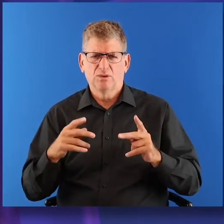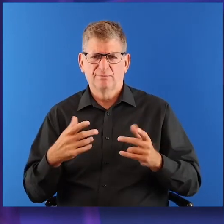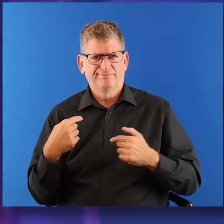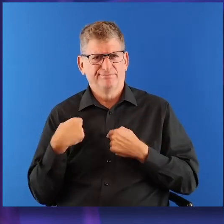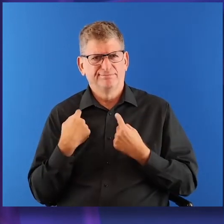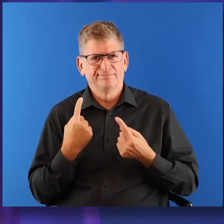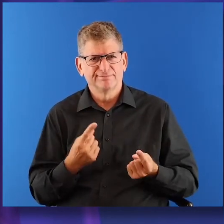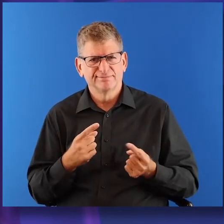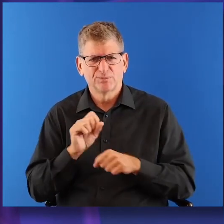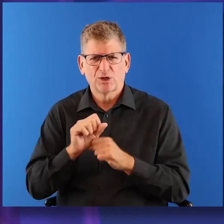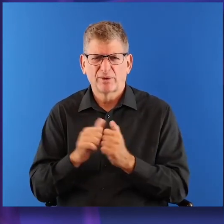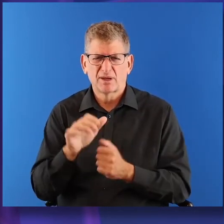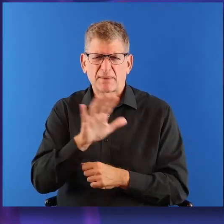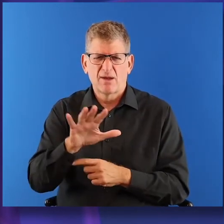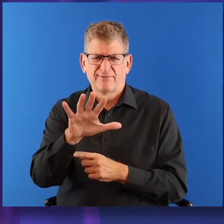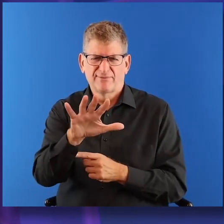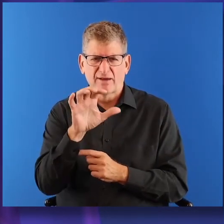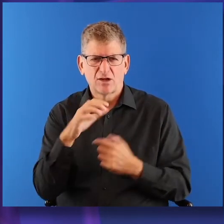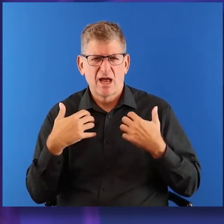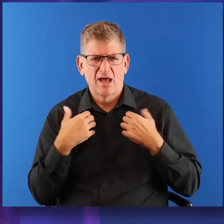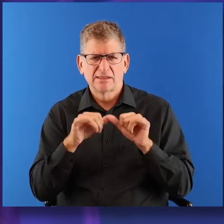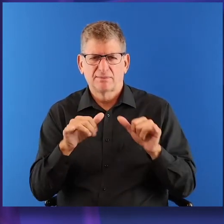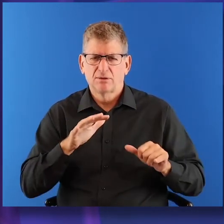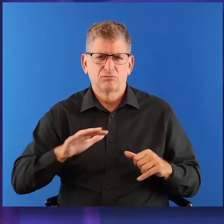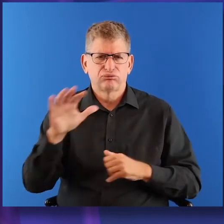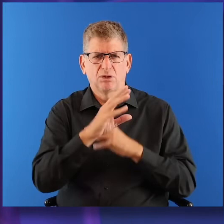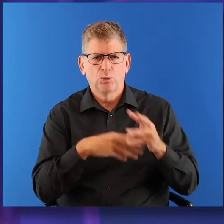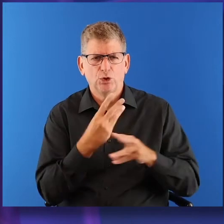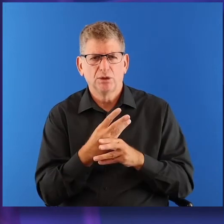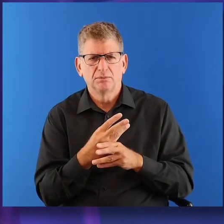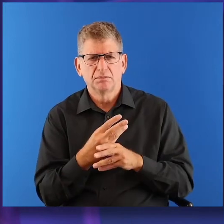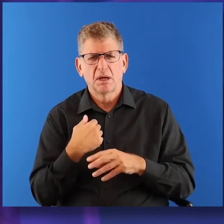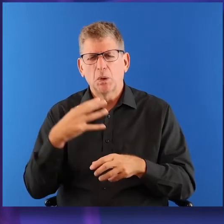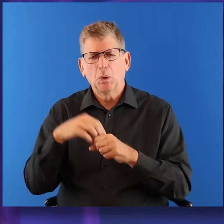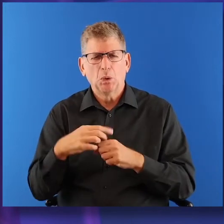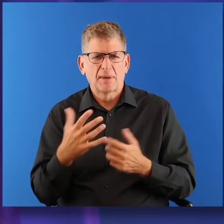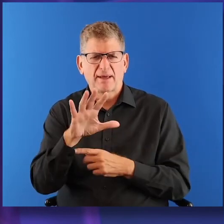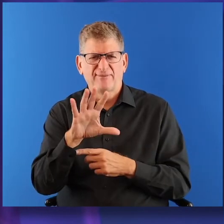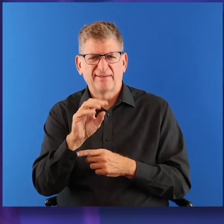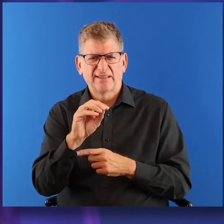to work with around 500 health systems across the world. I'm including 50 internationally outside of